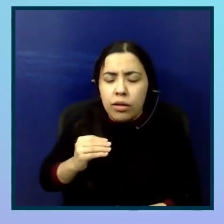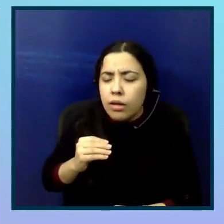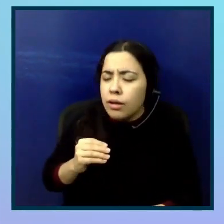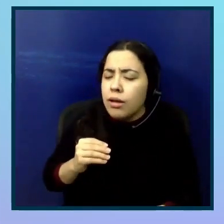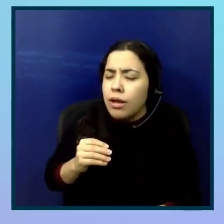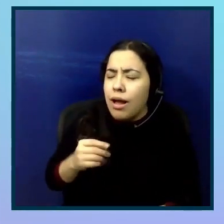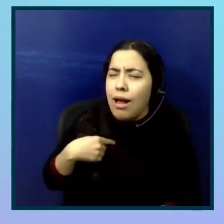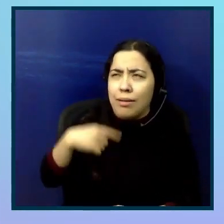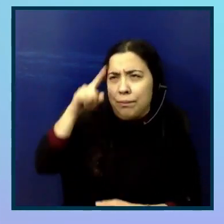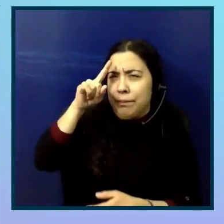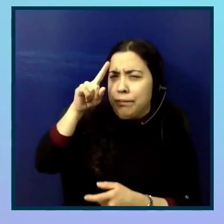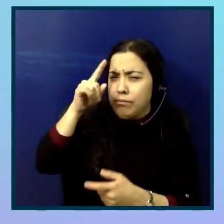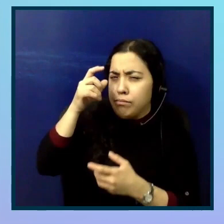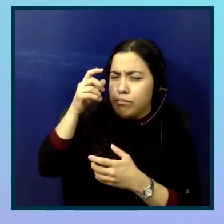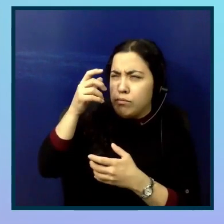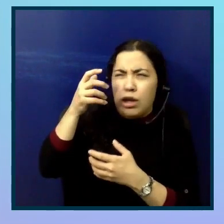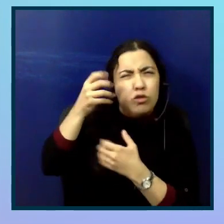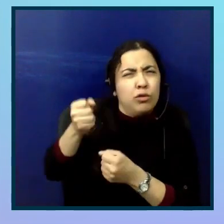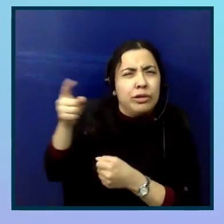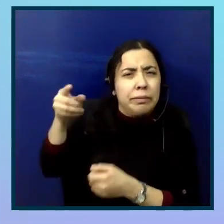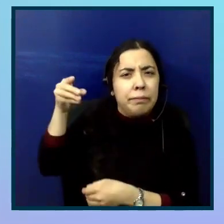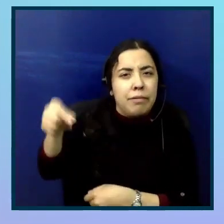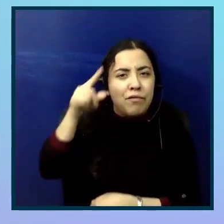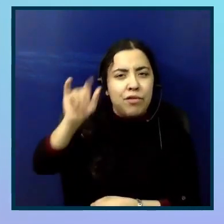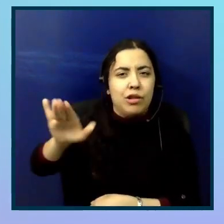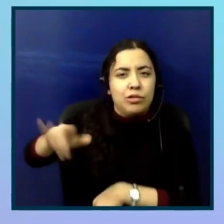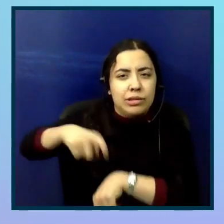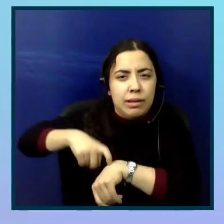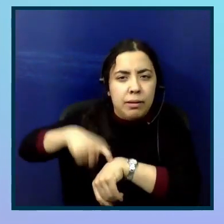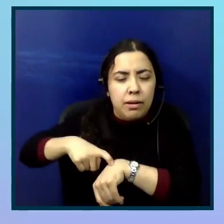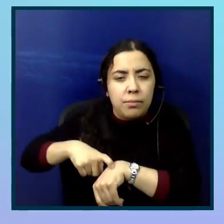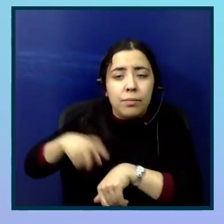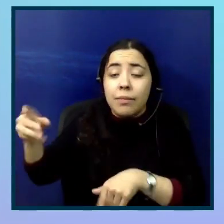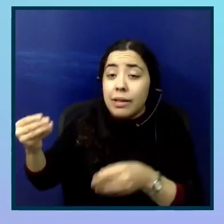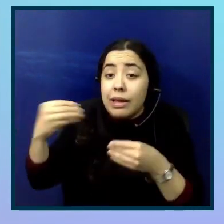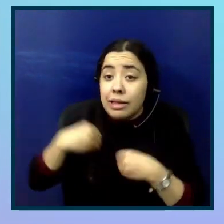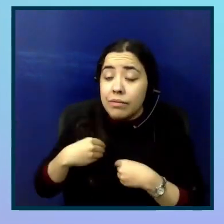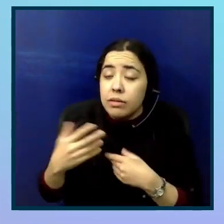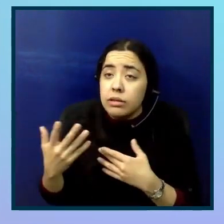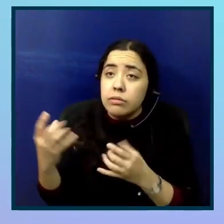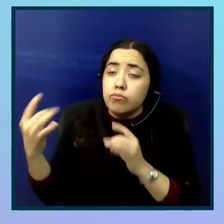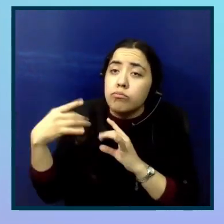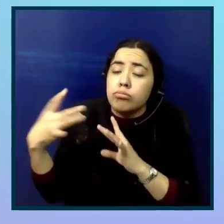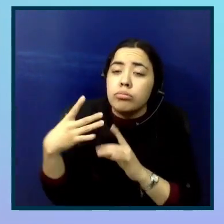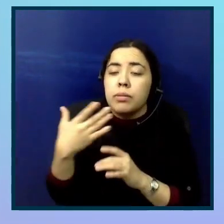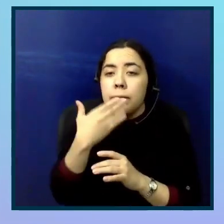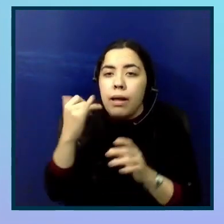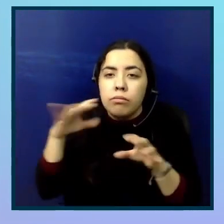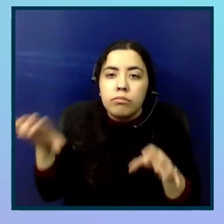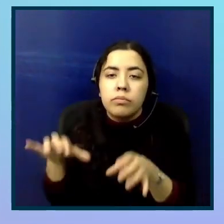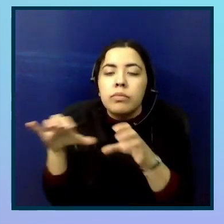And they're also able to give us the best practices to able to do this research correctly.